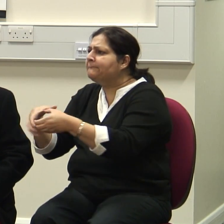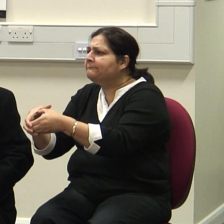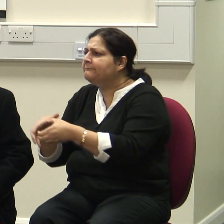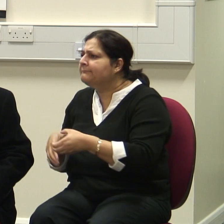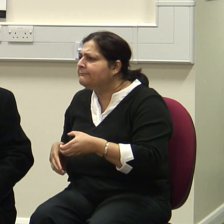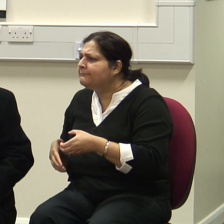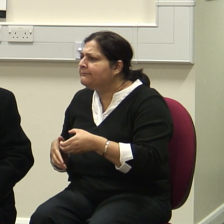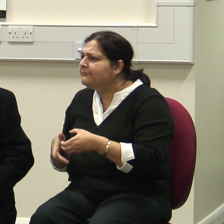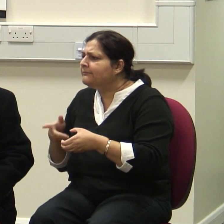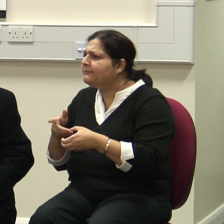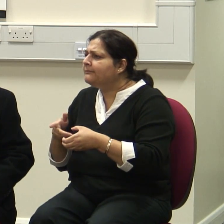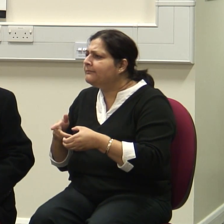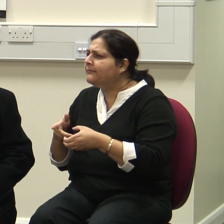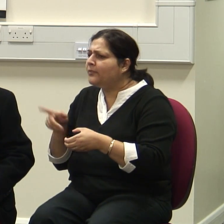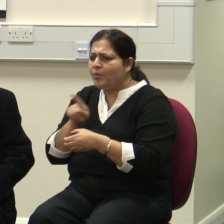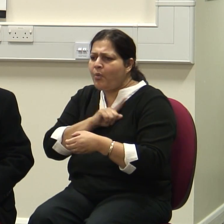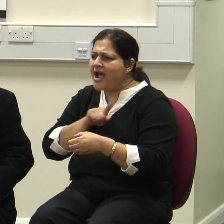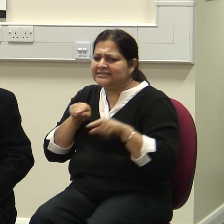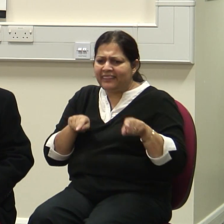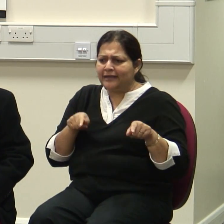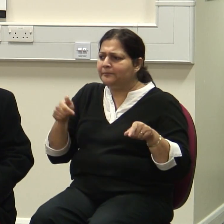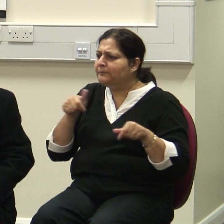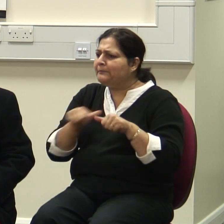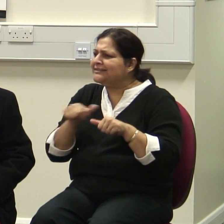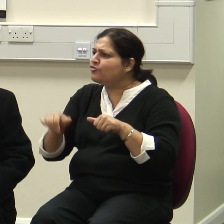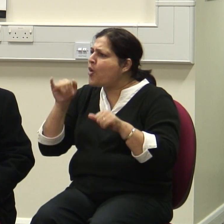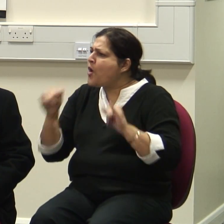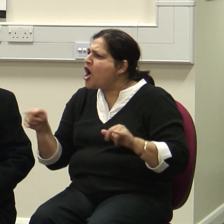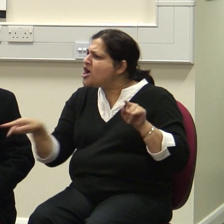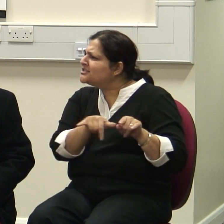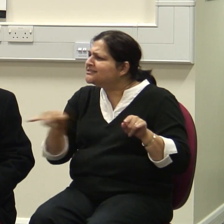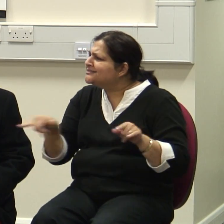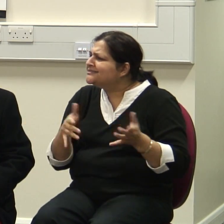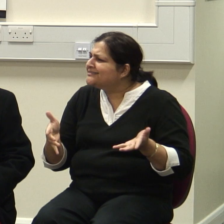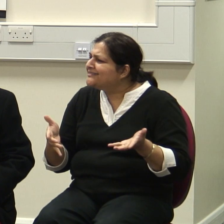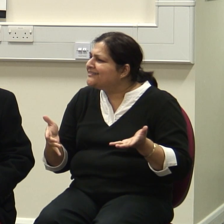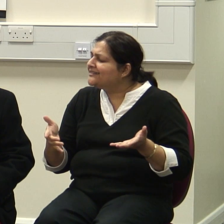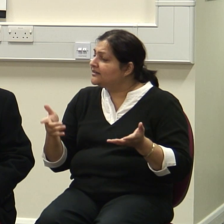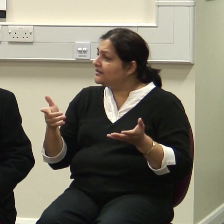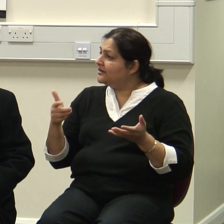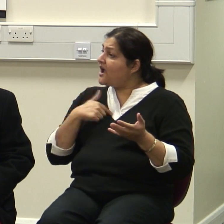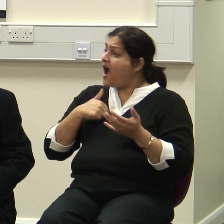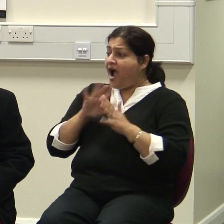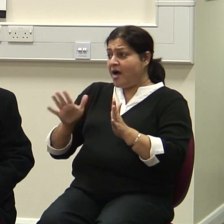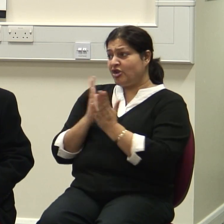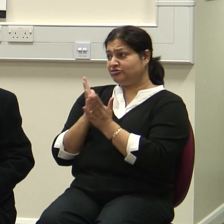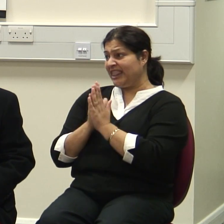scientology’s an incorporated, legally incorporated religion in America. Now you throw up your hand, that’s –